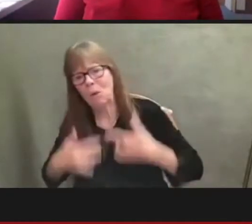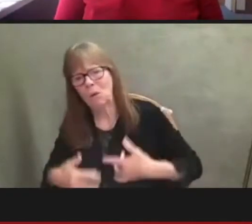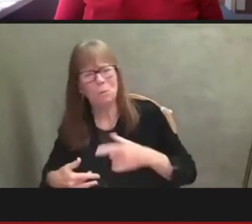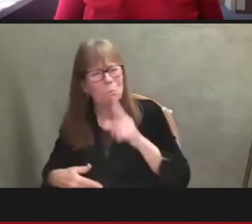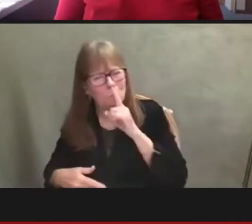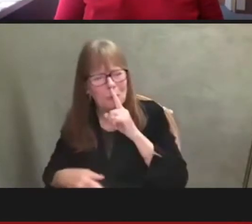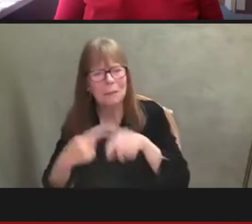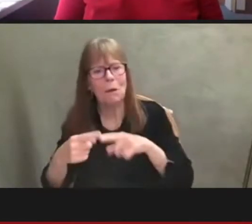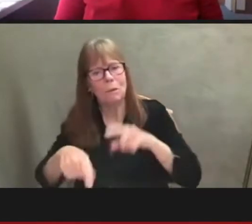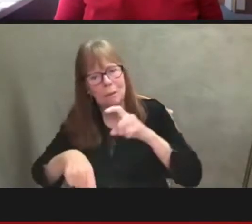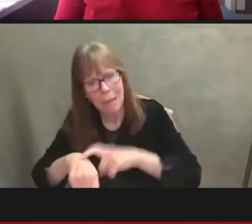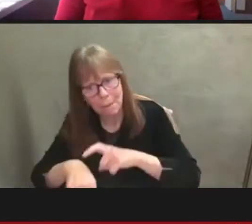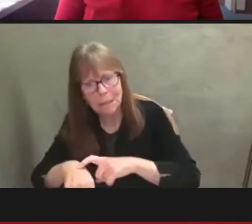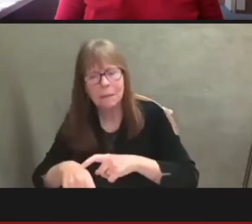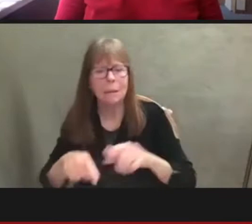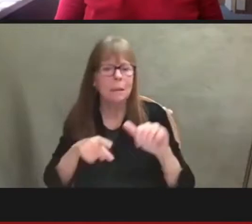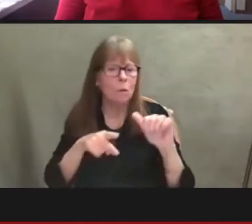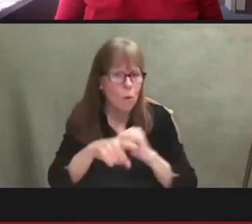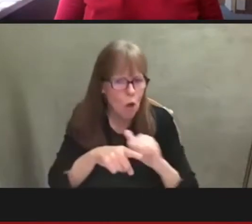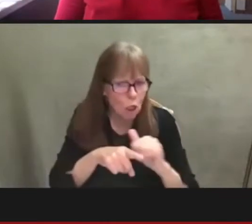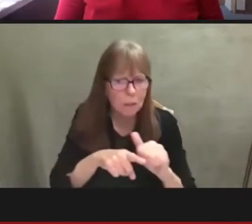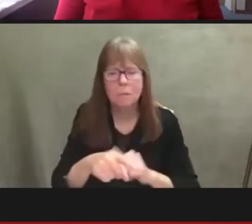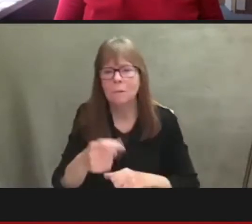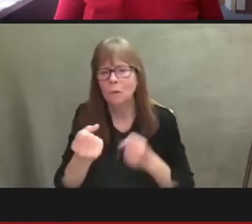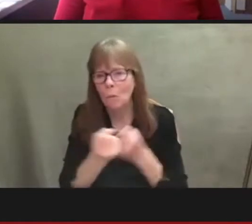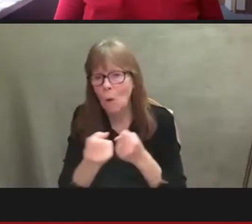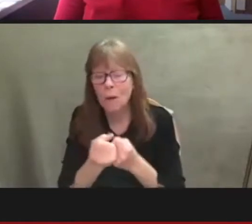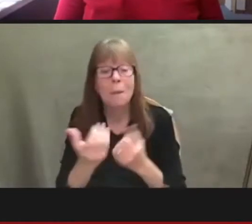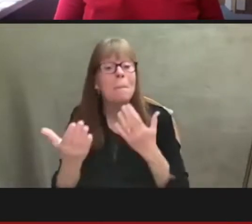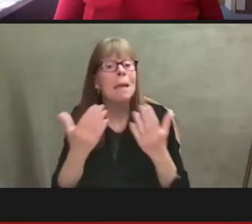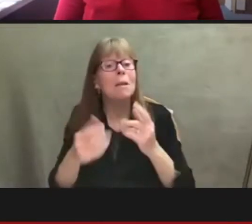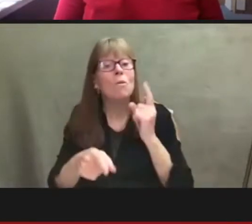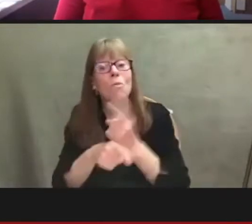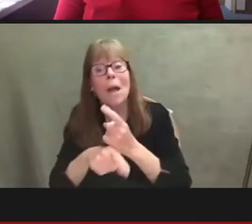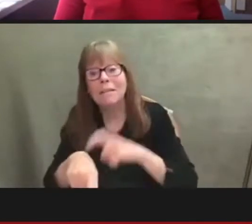The right time, the right place, maybe not during a job interview, maybe you won’t